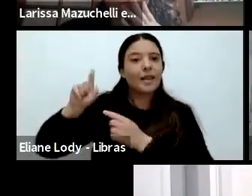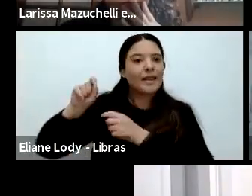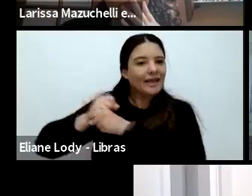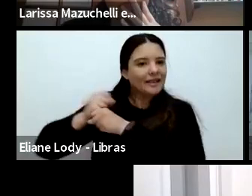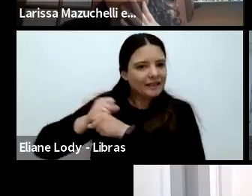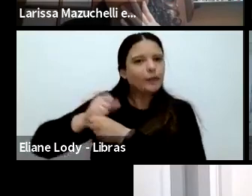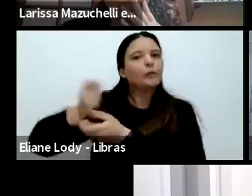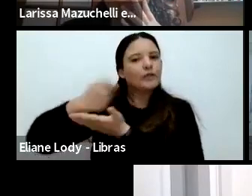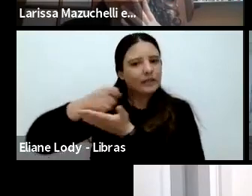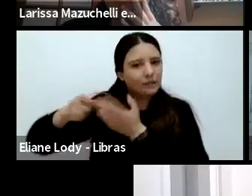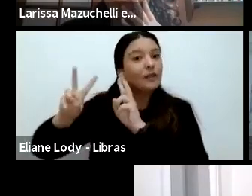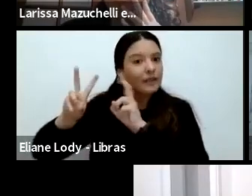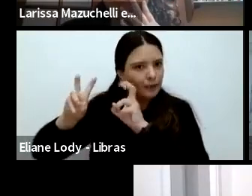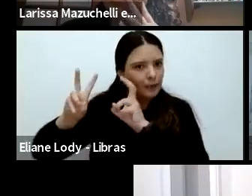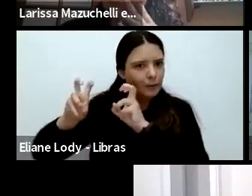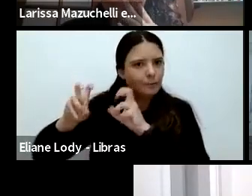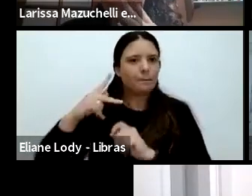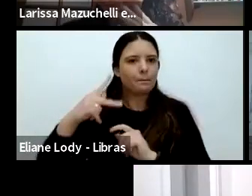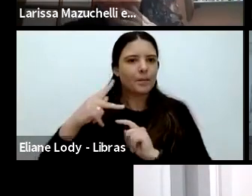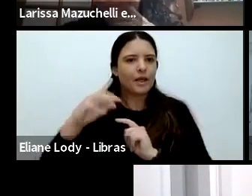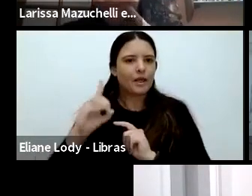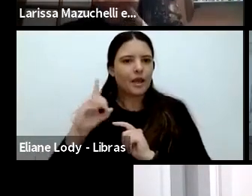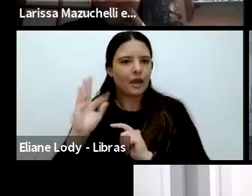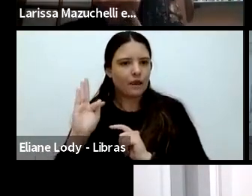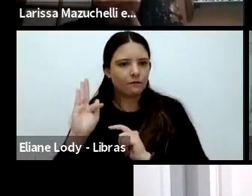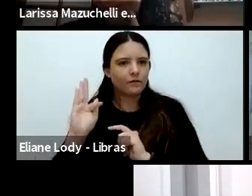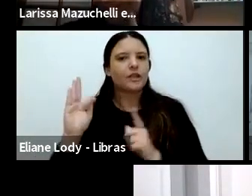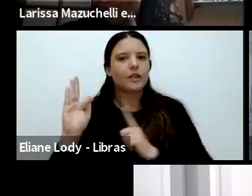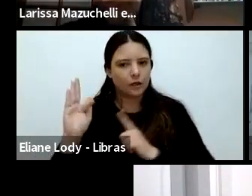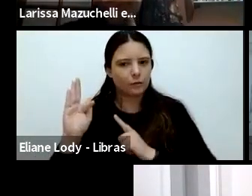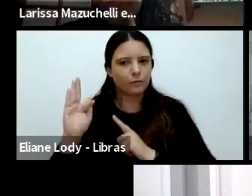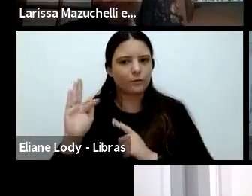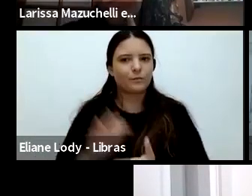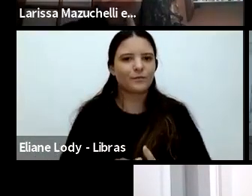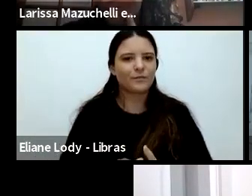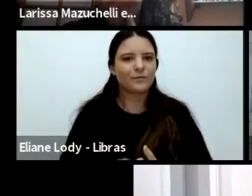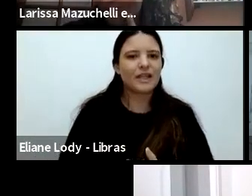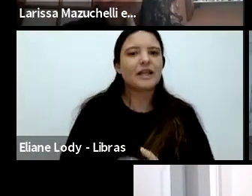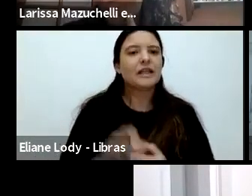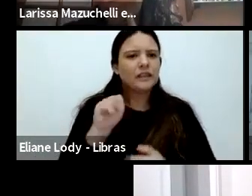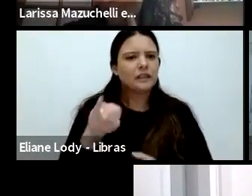I most almost everything I most almost everything has a PDF link to it and so. if you